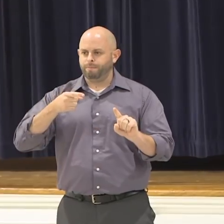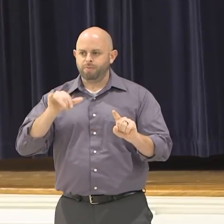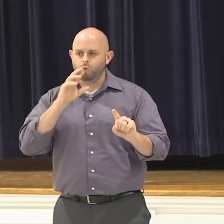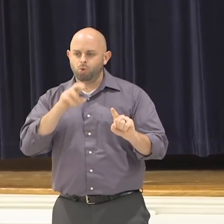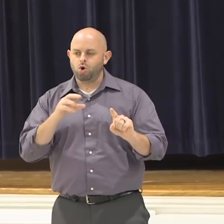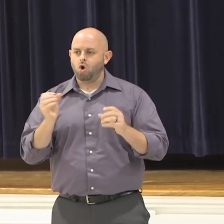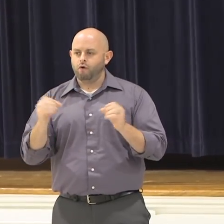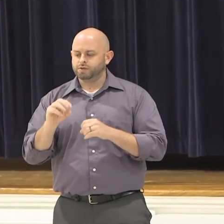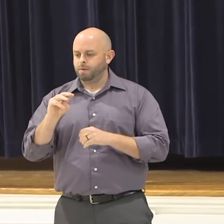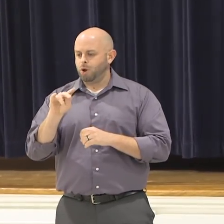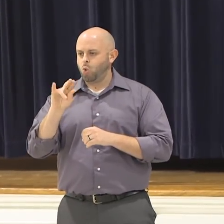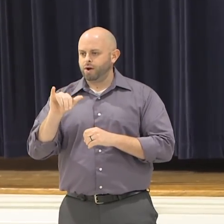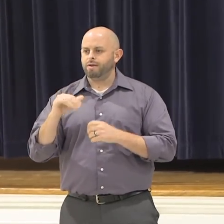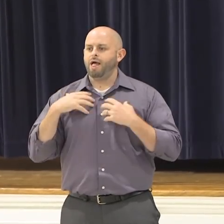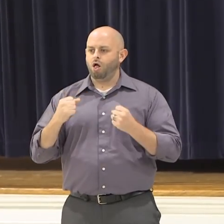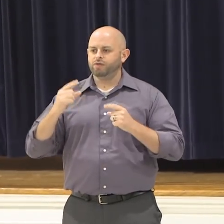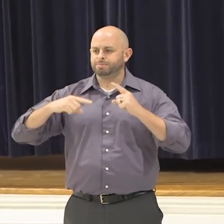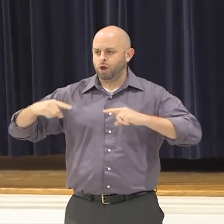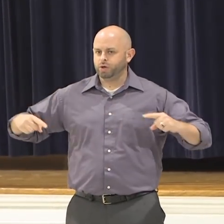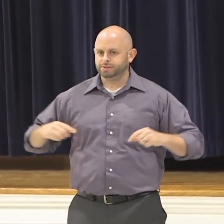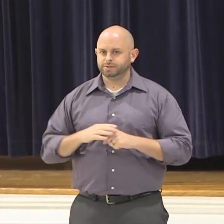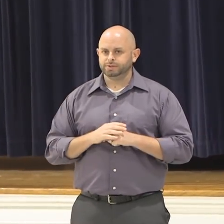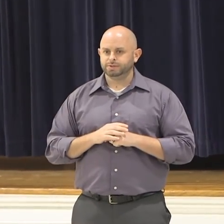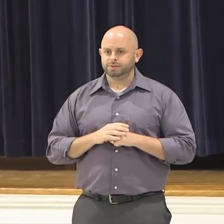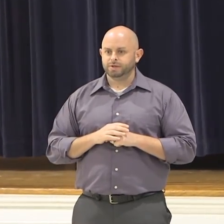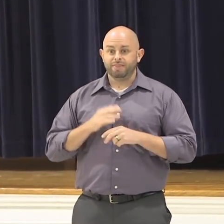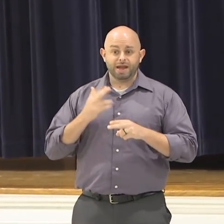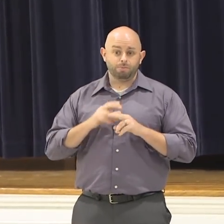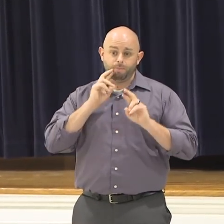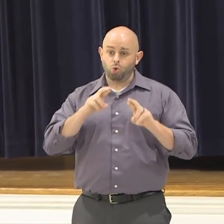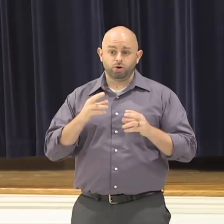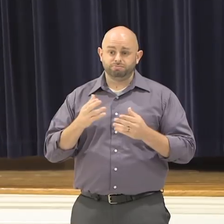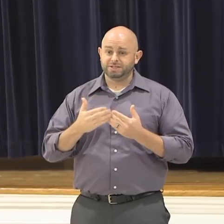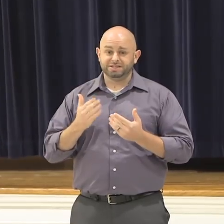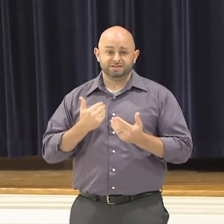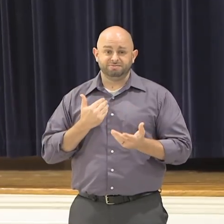of minority health and health disparities kinda gives it away the name of the report